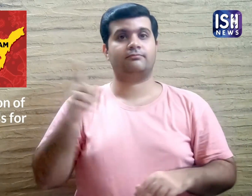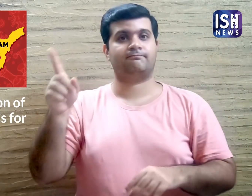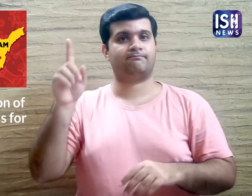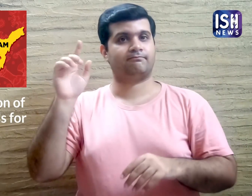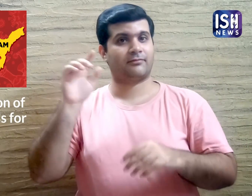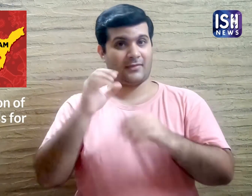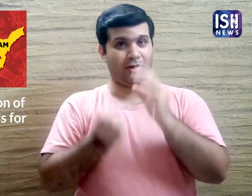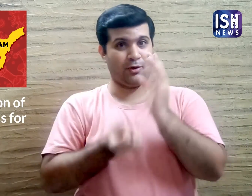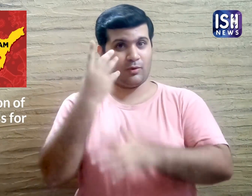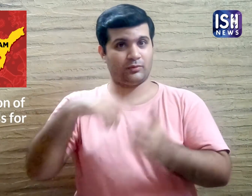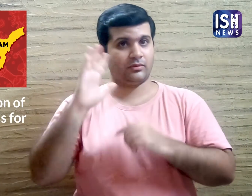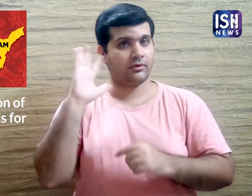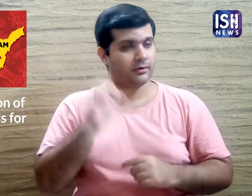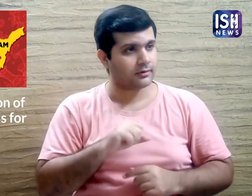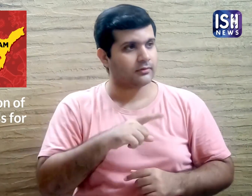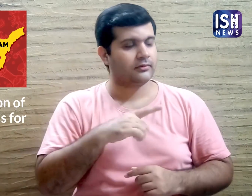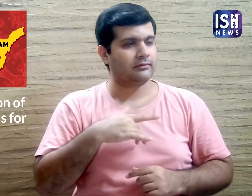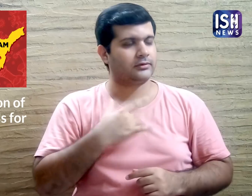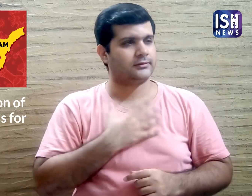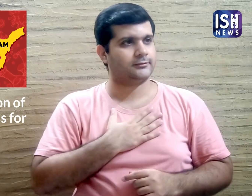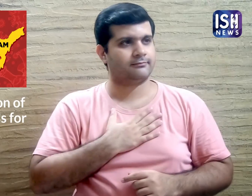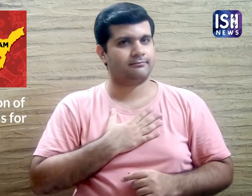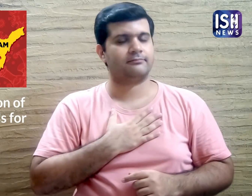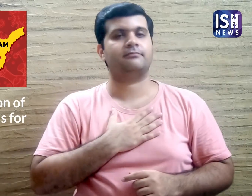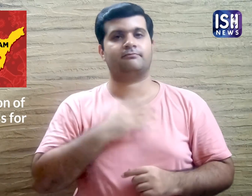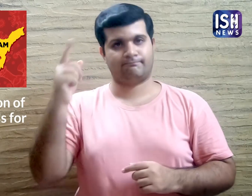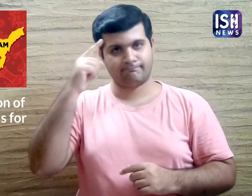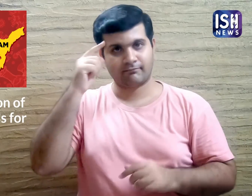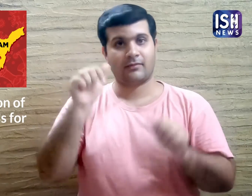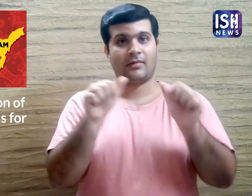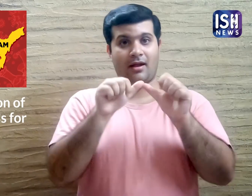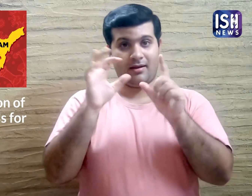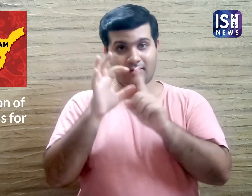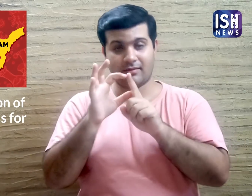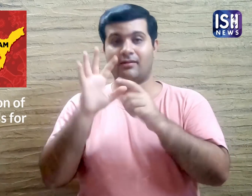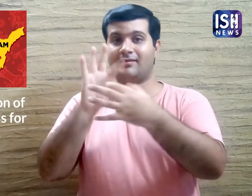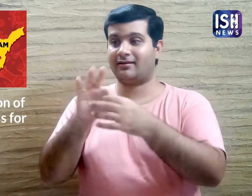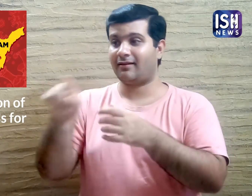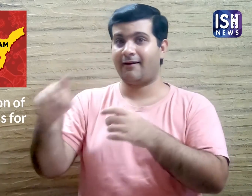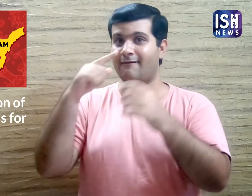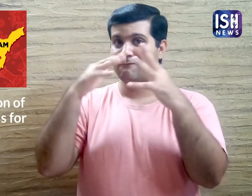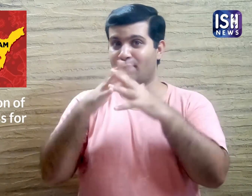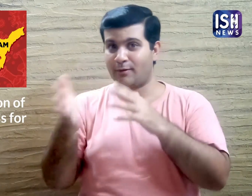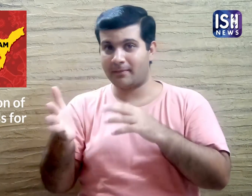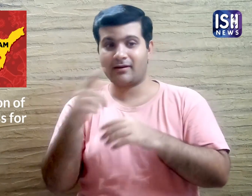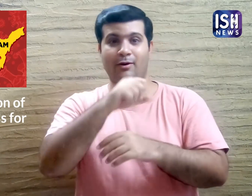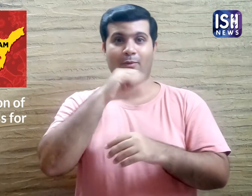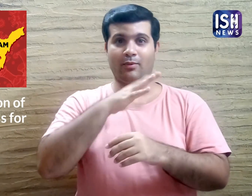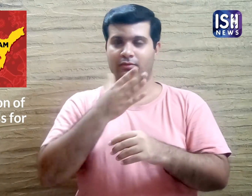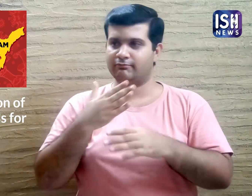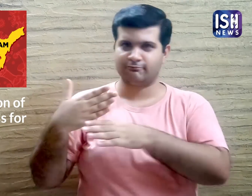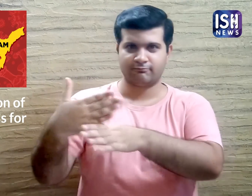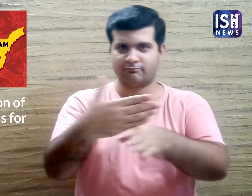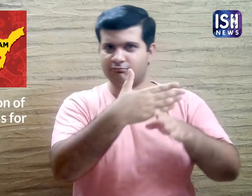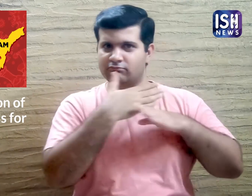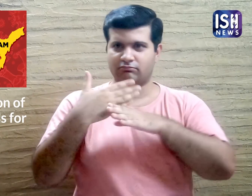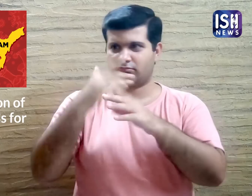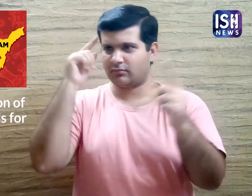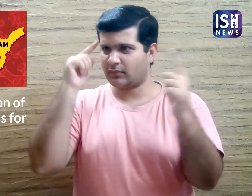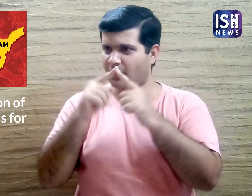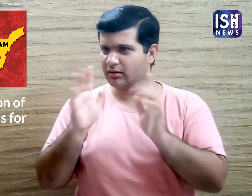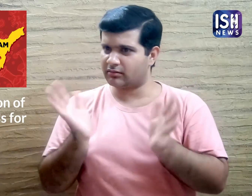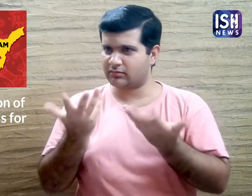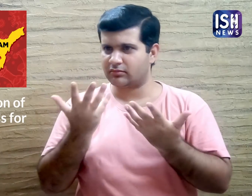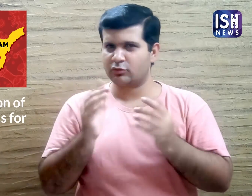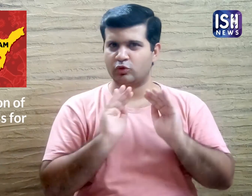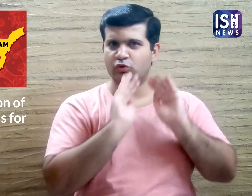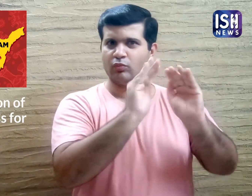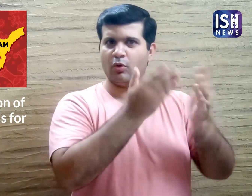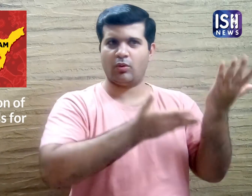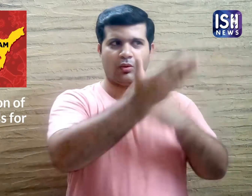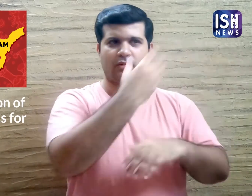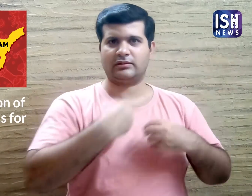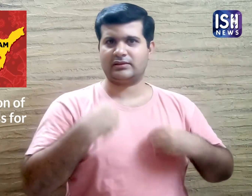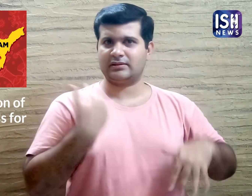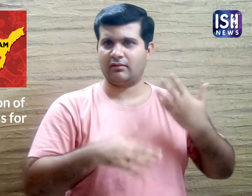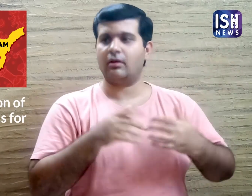When the association heard about this, the AAD along with AFWD and AYFD decided to support those suffering.